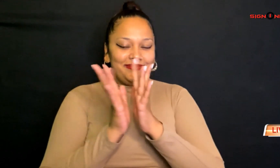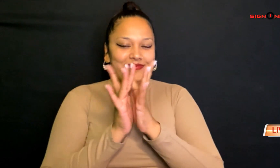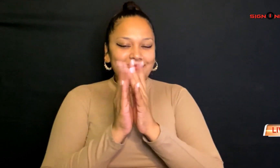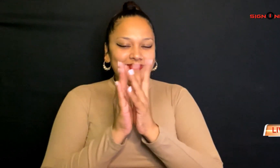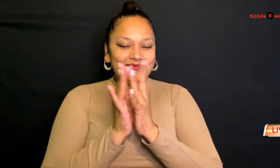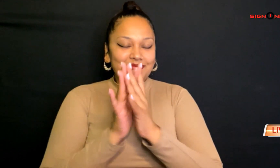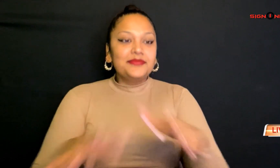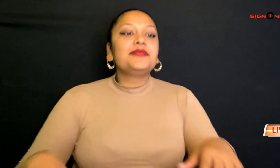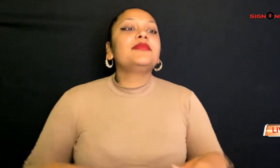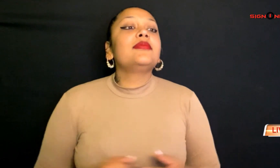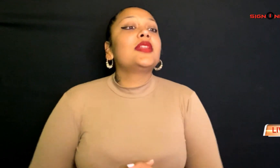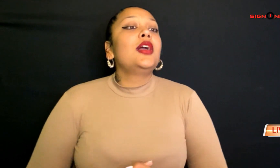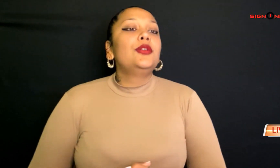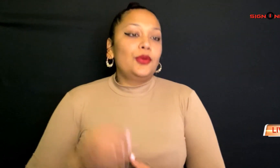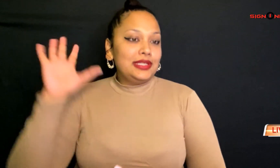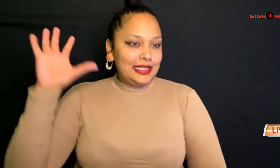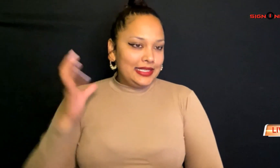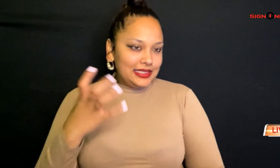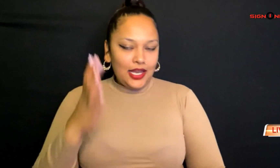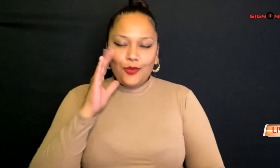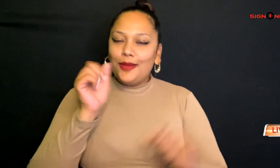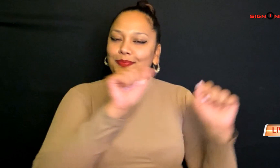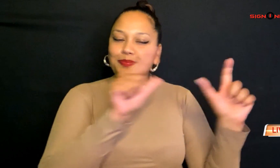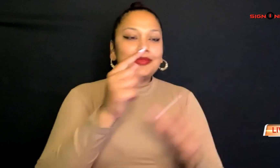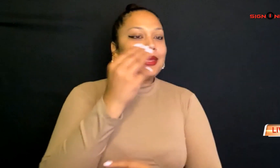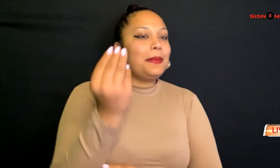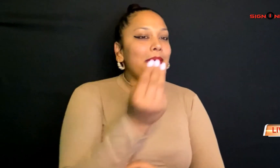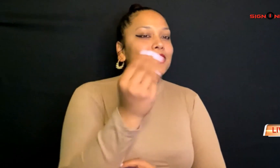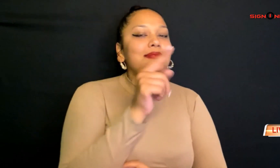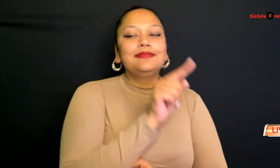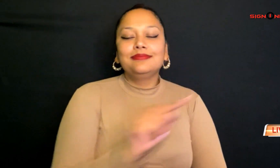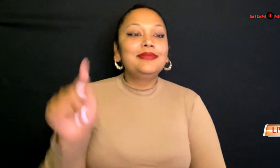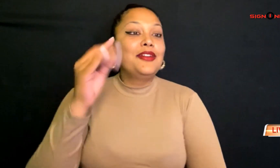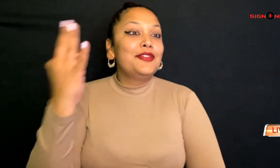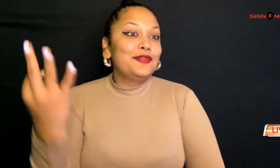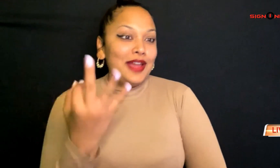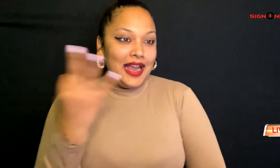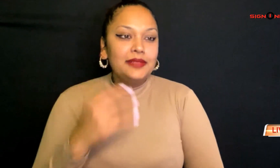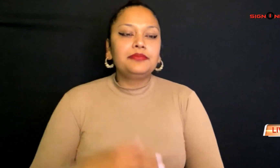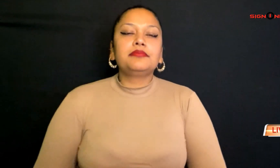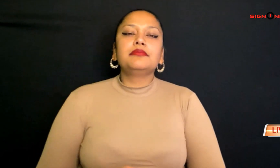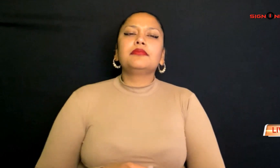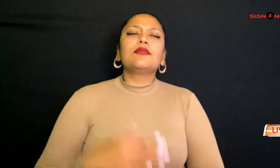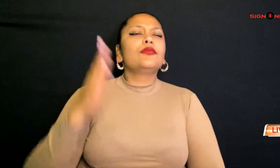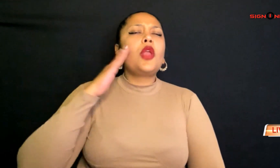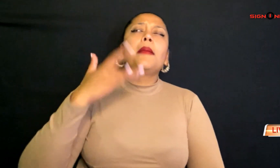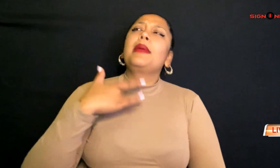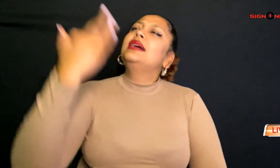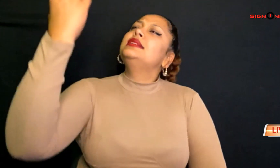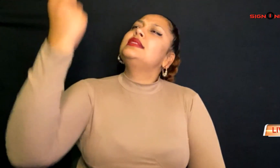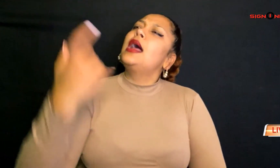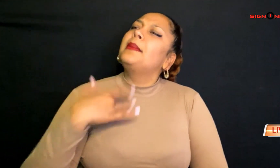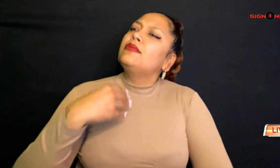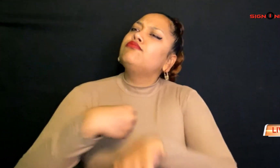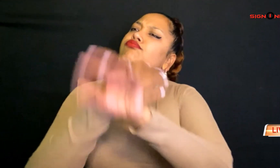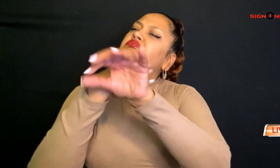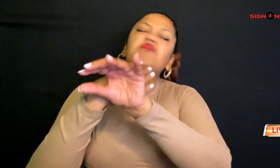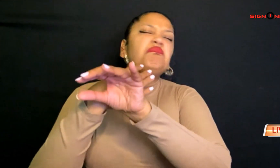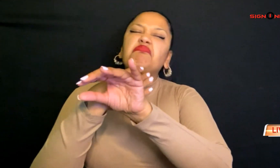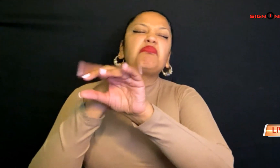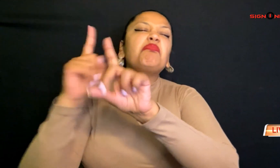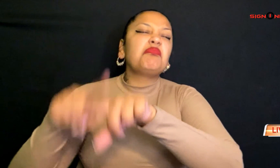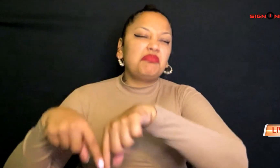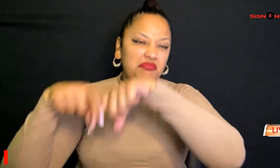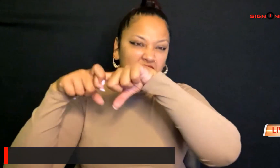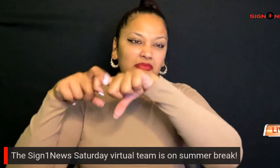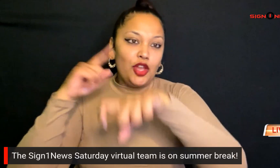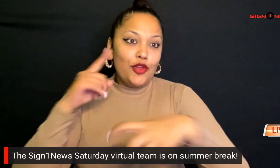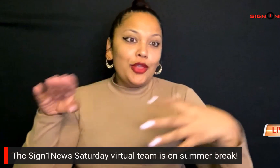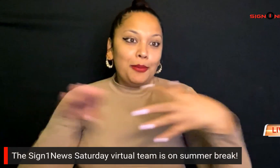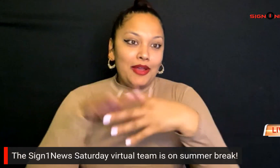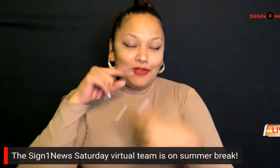be broadcasting updates Monday through Friday and a reminder the Sign1News Saturday virtual